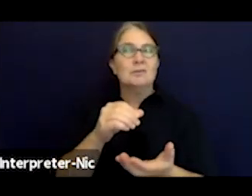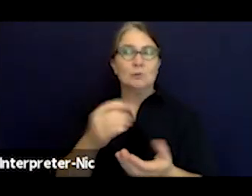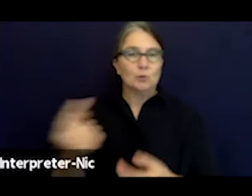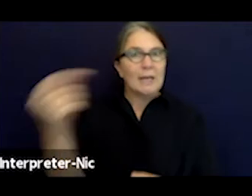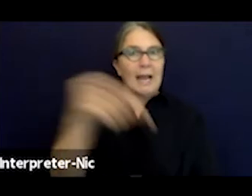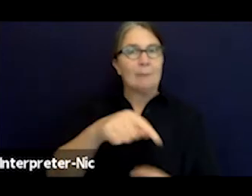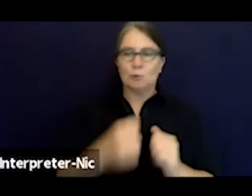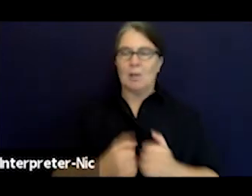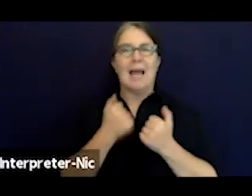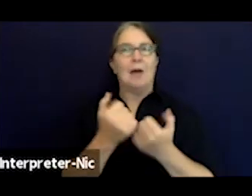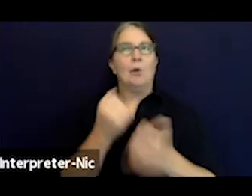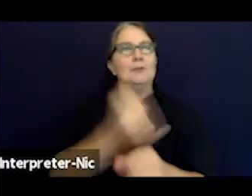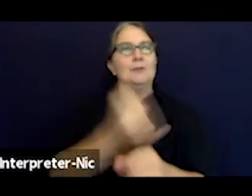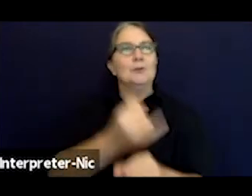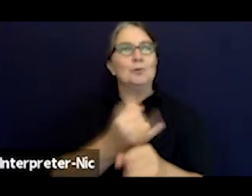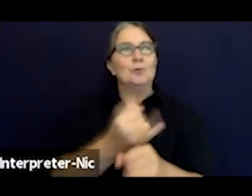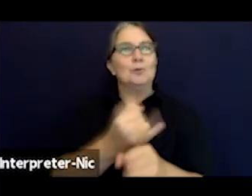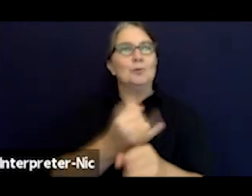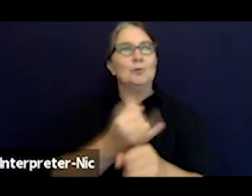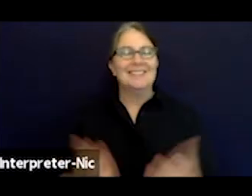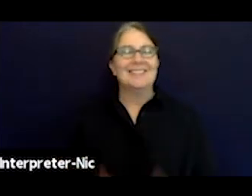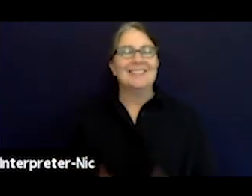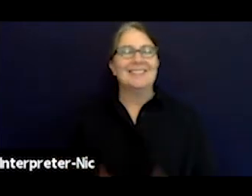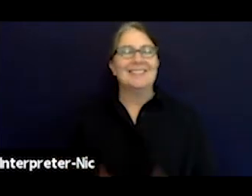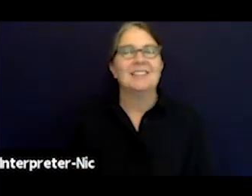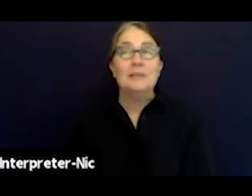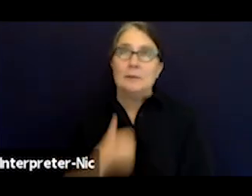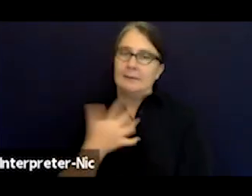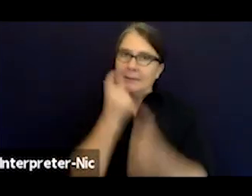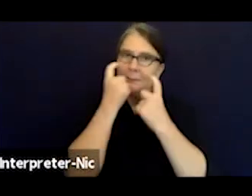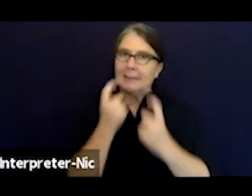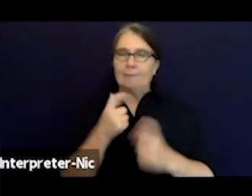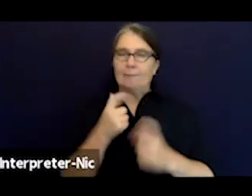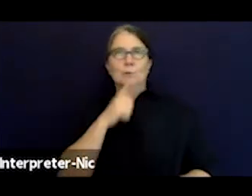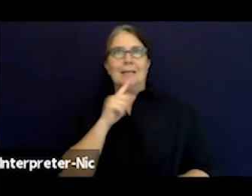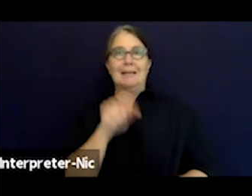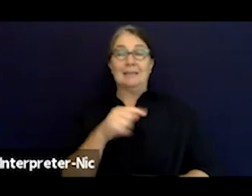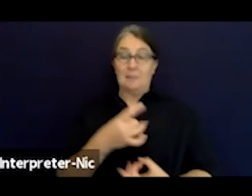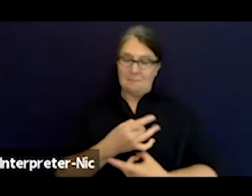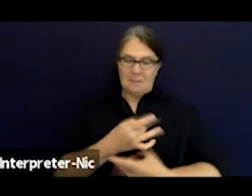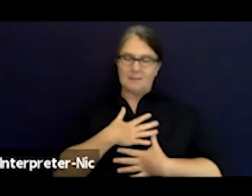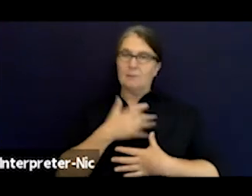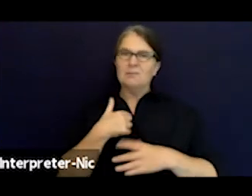especially at a disability advocacy difference. I am an advocate for the rights of our students